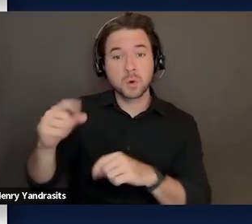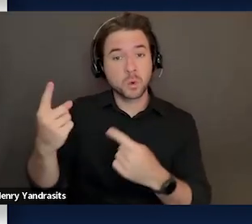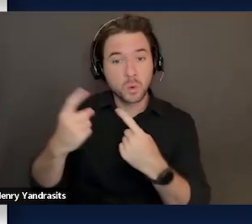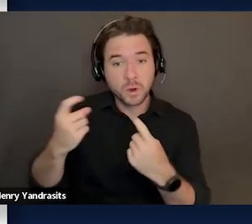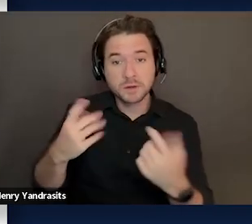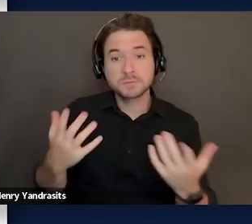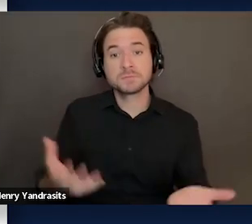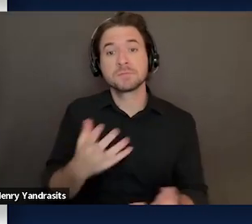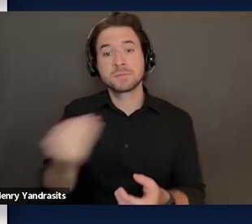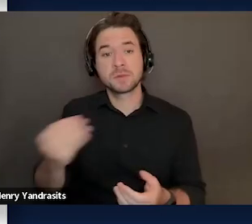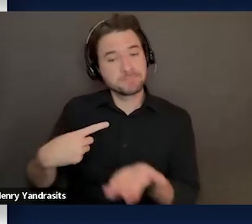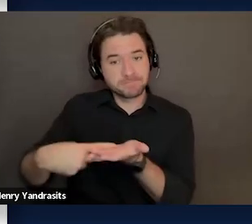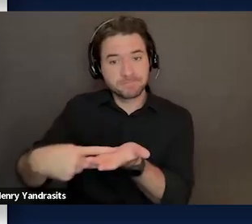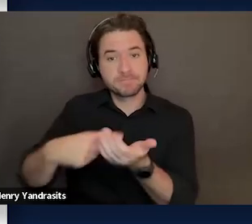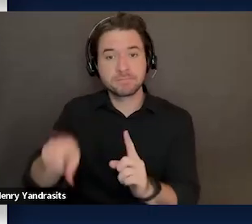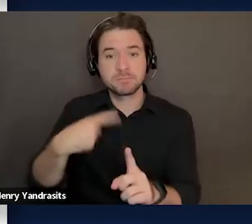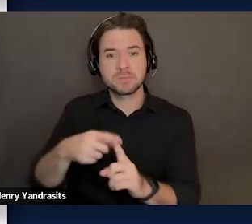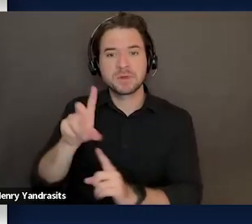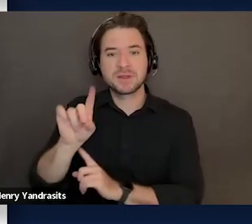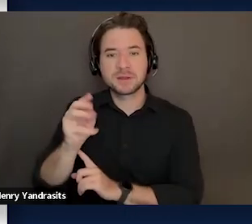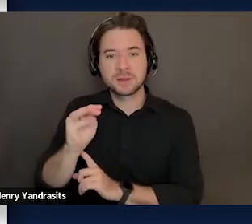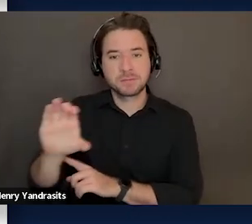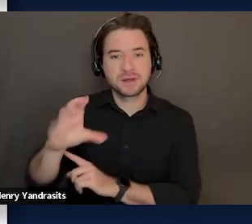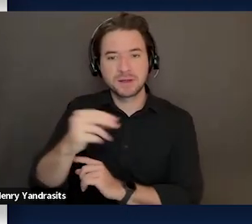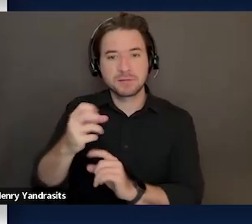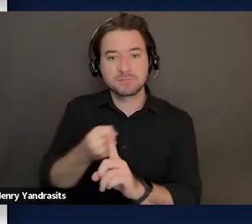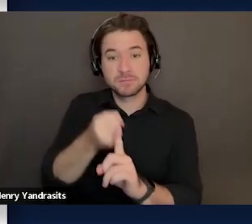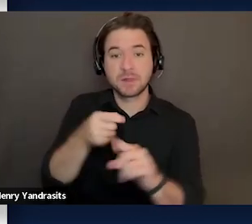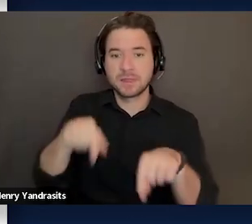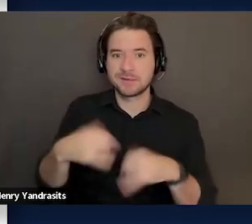about these dynamics and the implications. of the current moment.